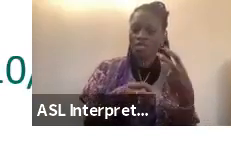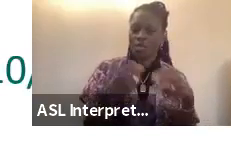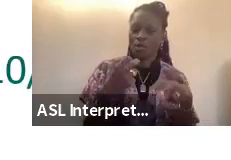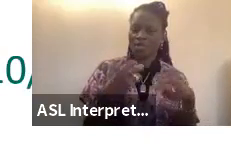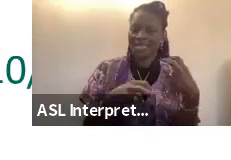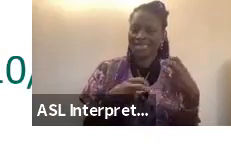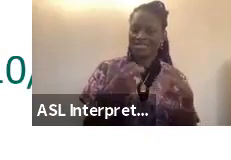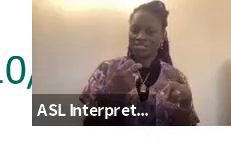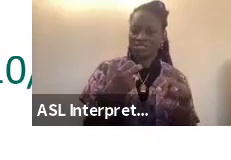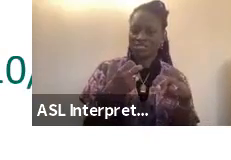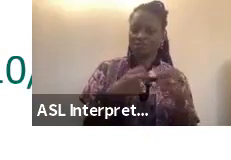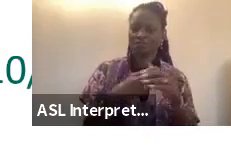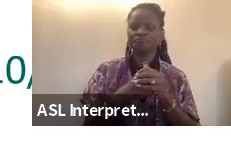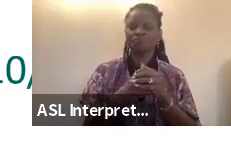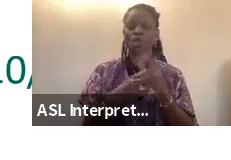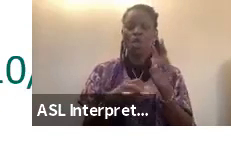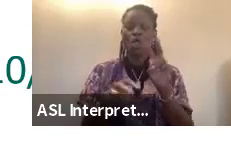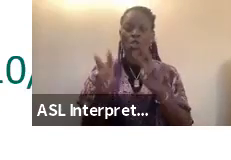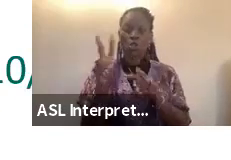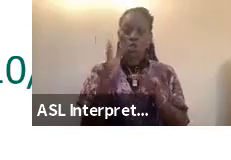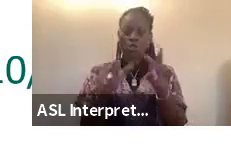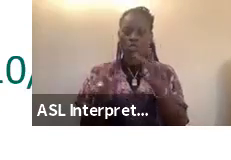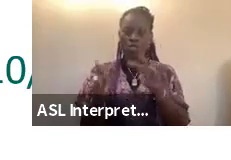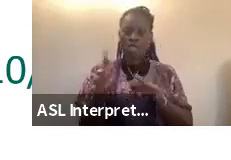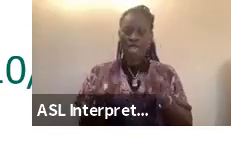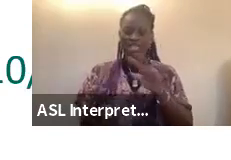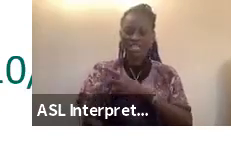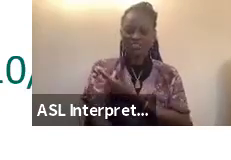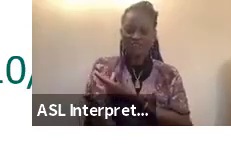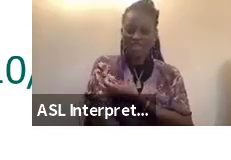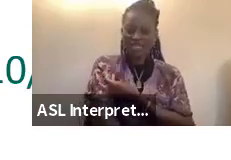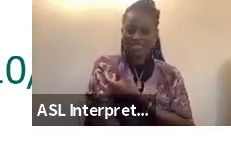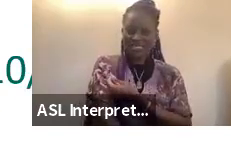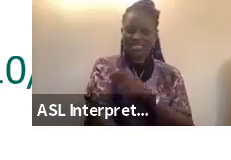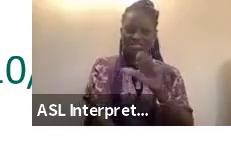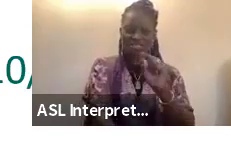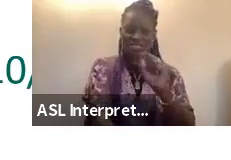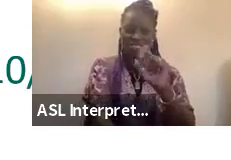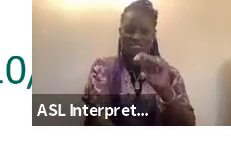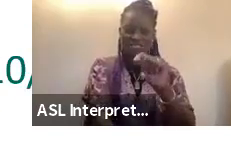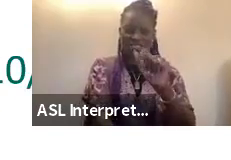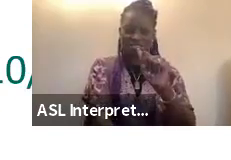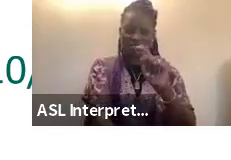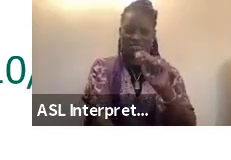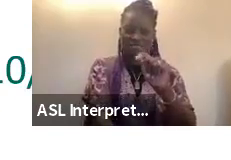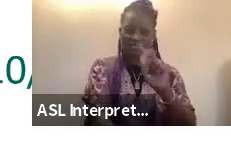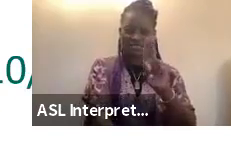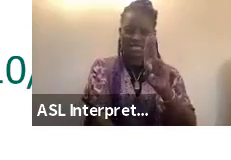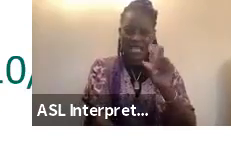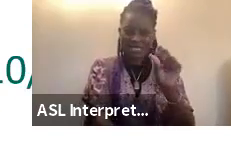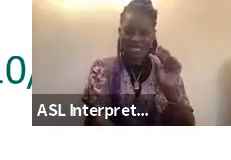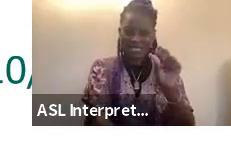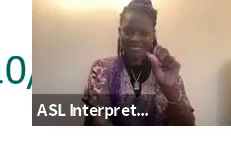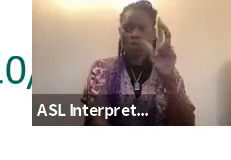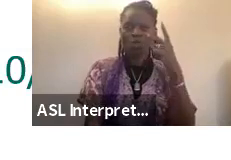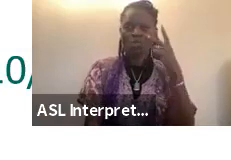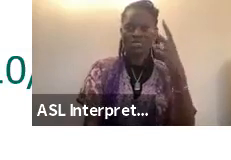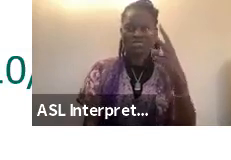Looking at our case rate by vaccination status, we continue to see here in the Orange Line.